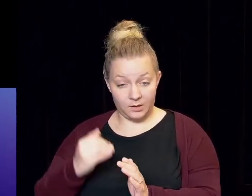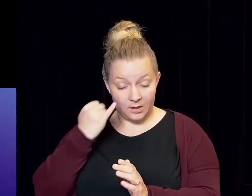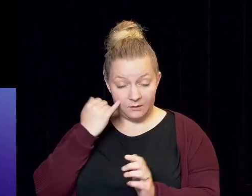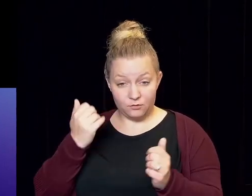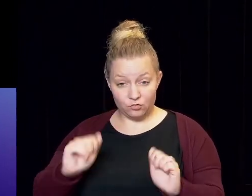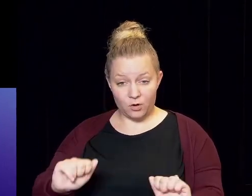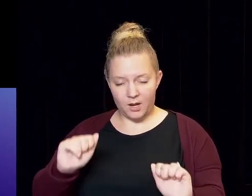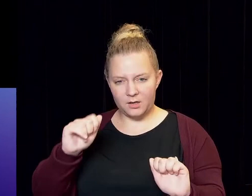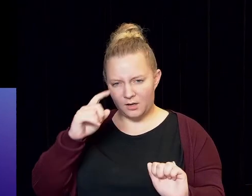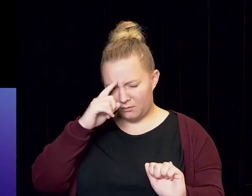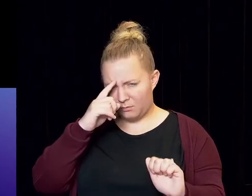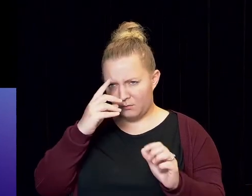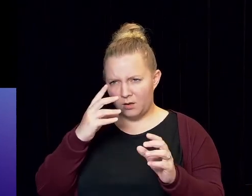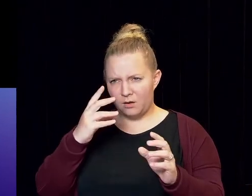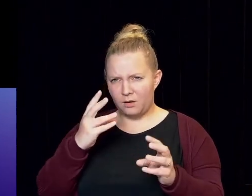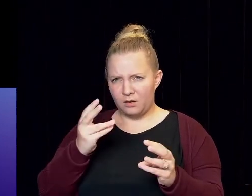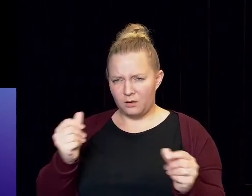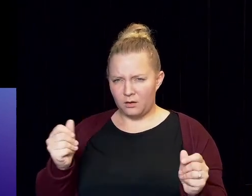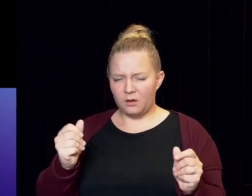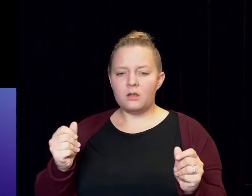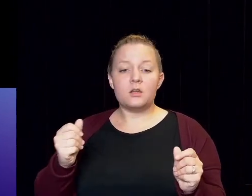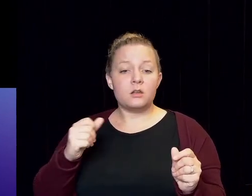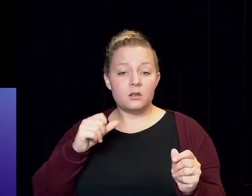you're not sure if that's right, you don't have your calculator handy. You can check if it's